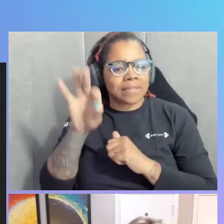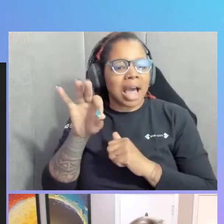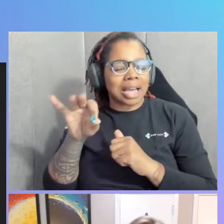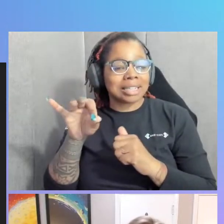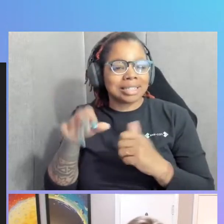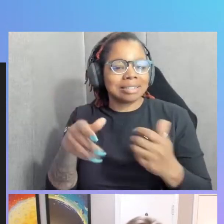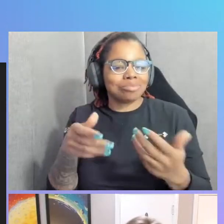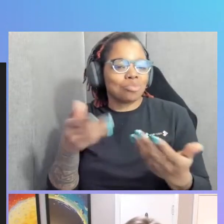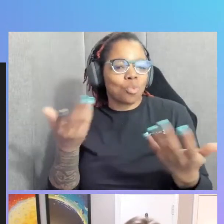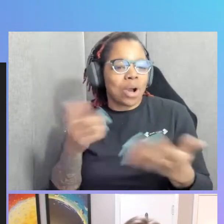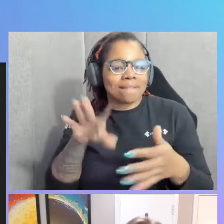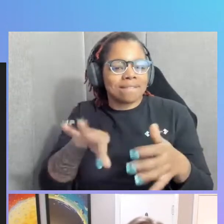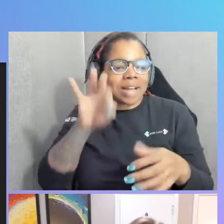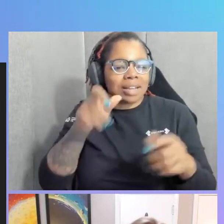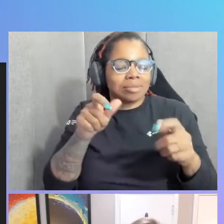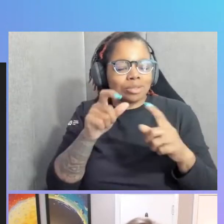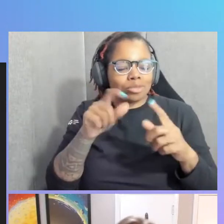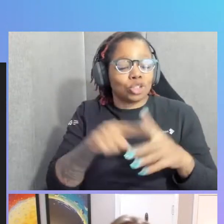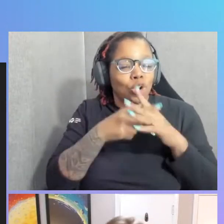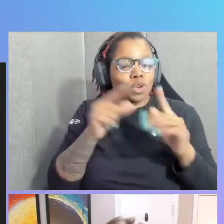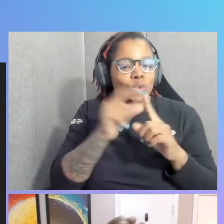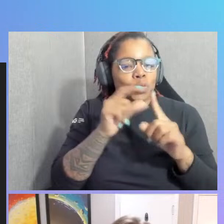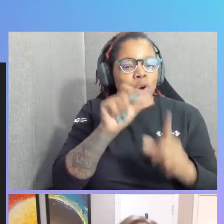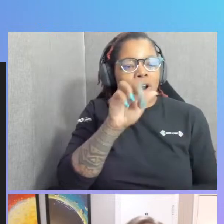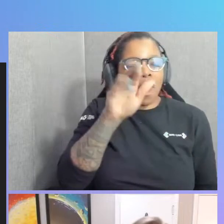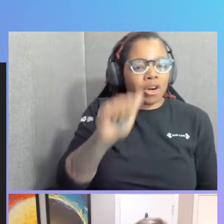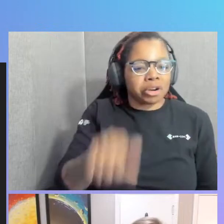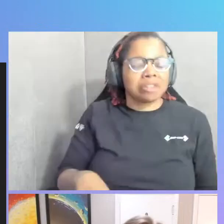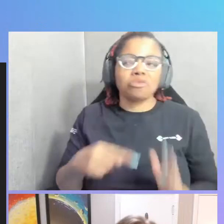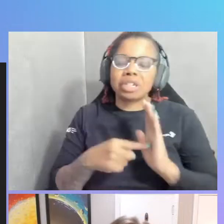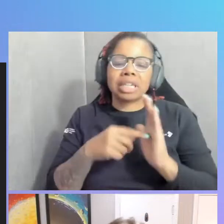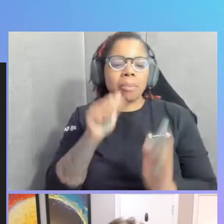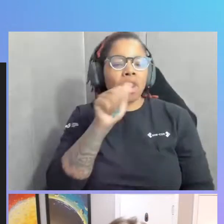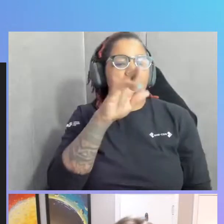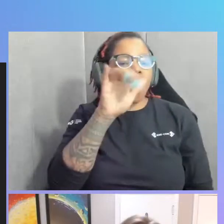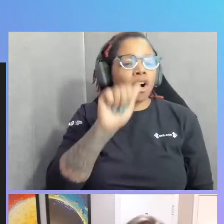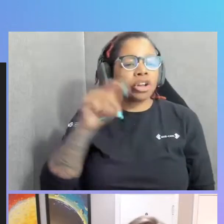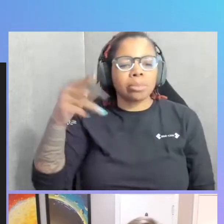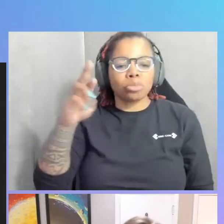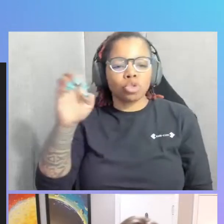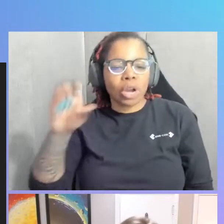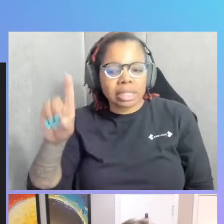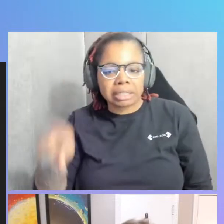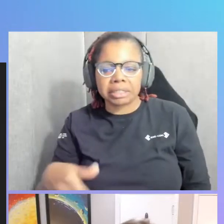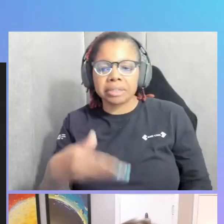the word aria, such as Aria